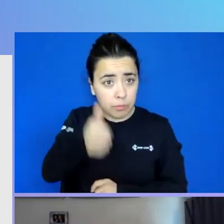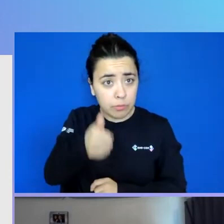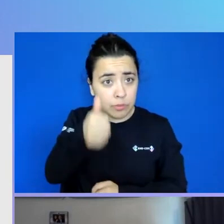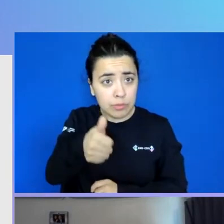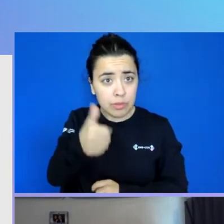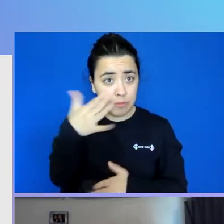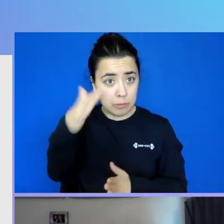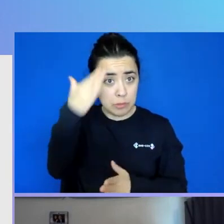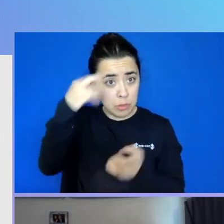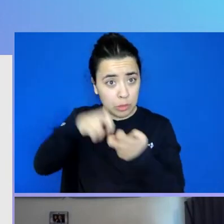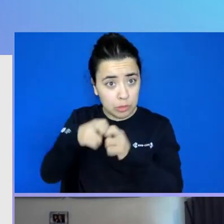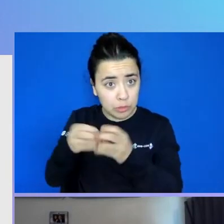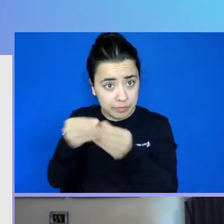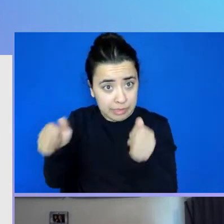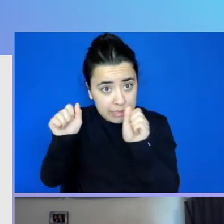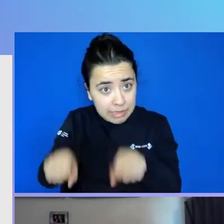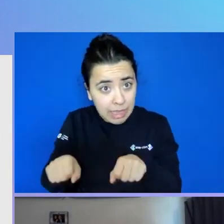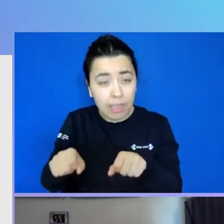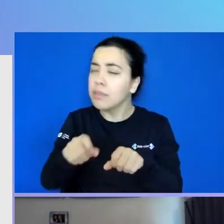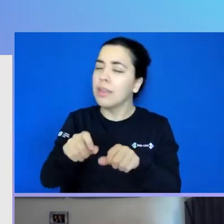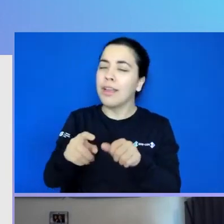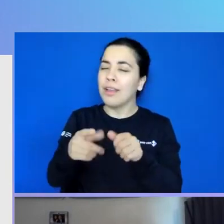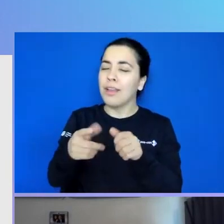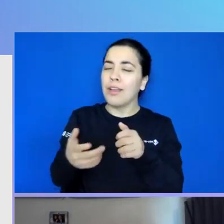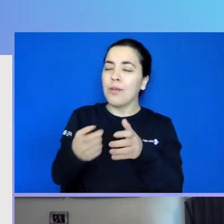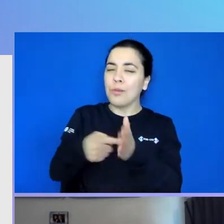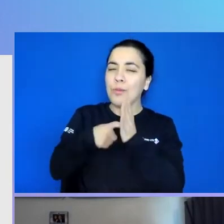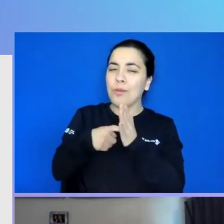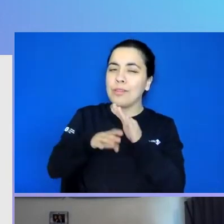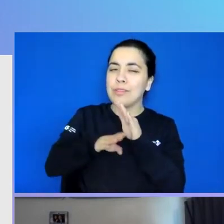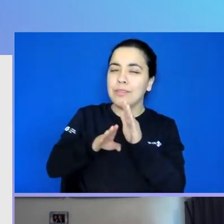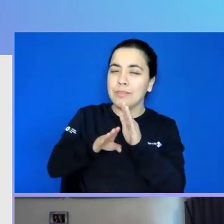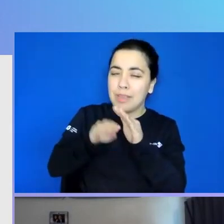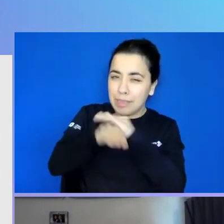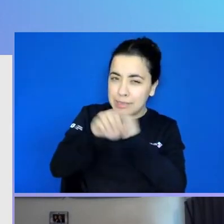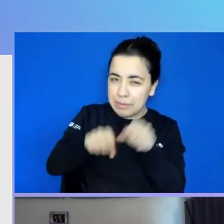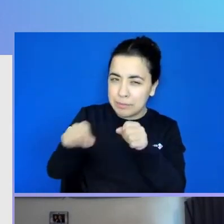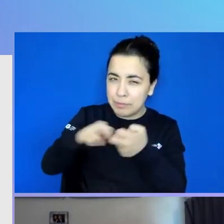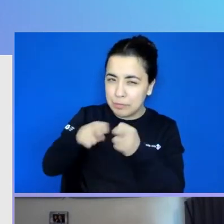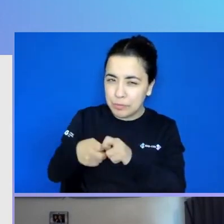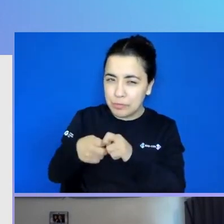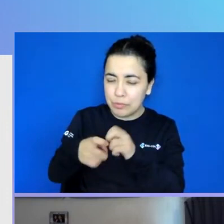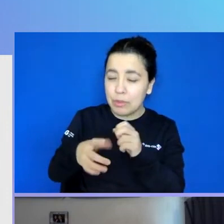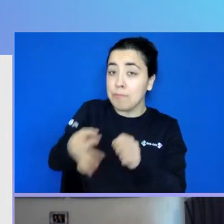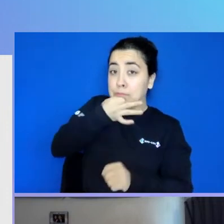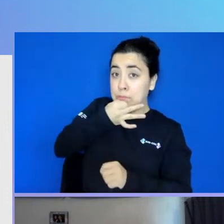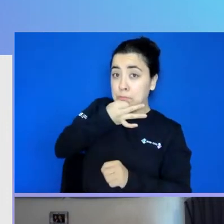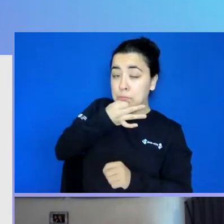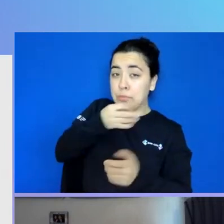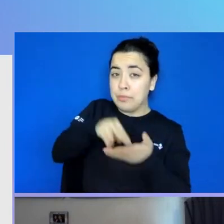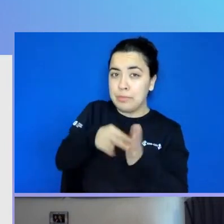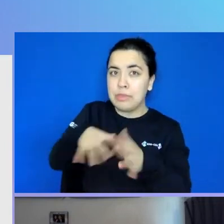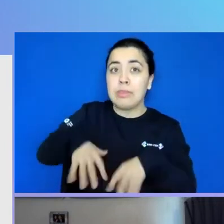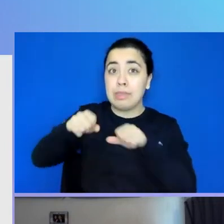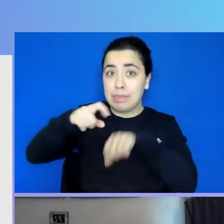only is it taking time, it's actually requiring a very specific skill set to be able to do all of this testing. So this